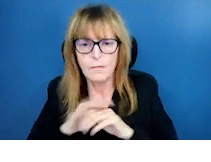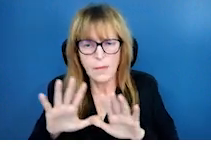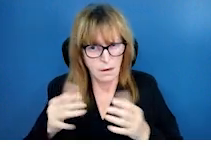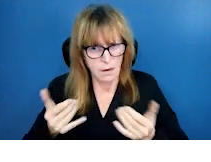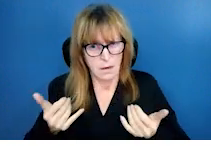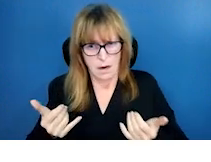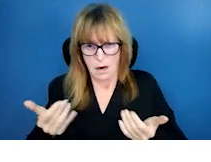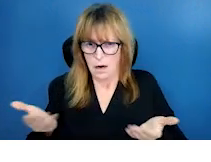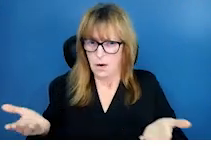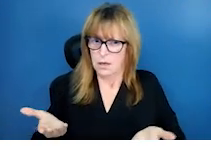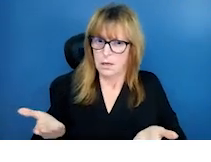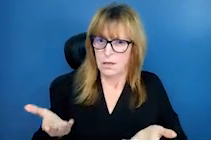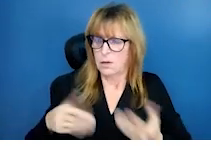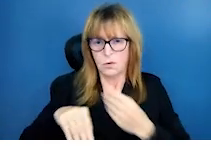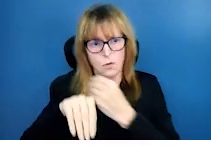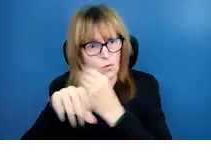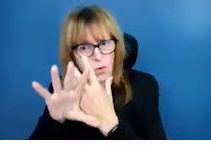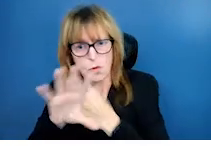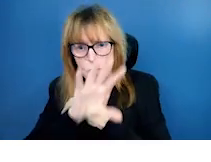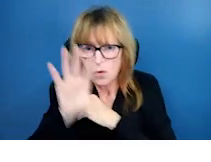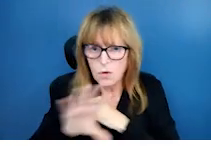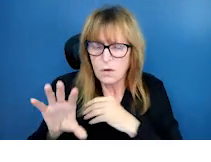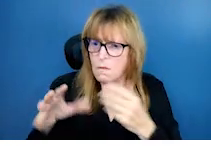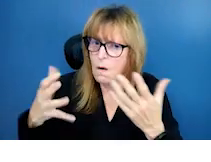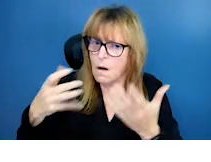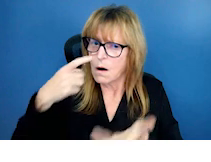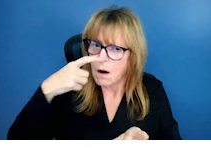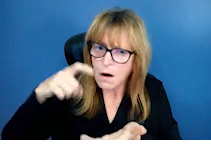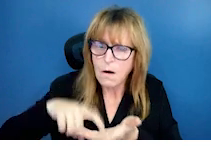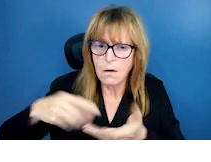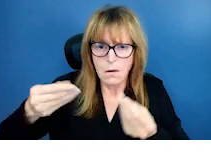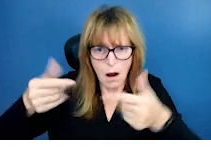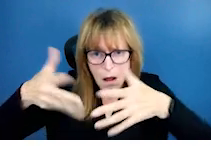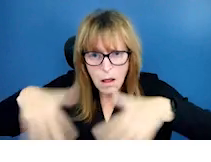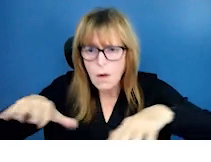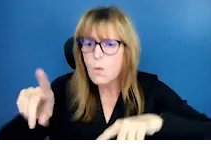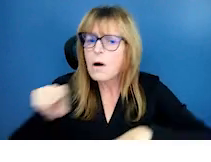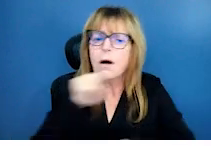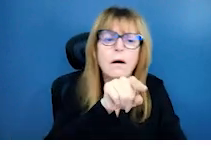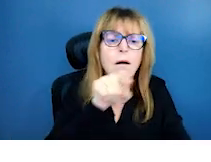I also want to acknowledge the lands on which you are gathered from coast to coast and invite you to take a moment